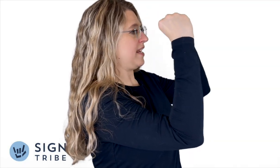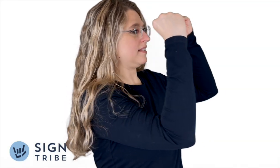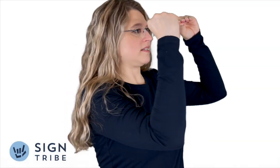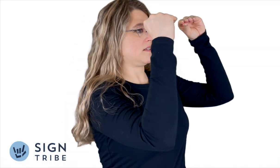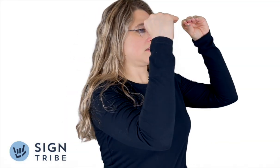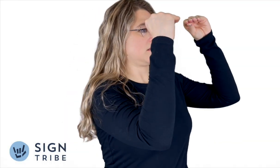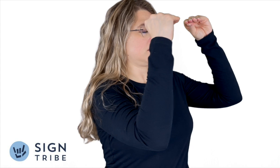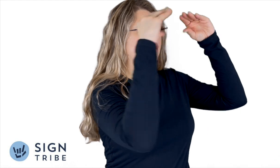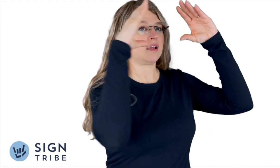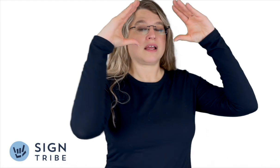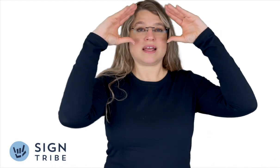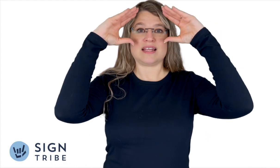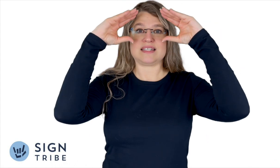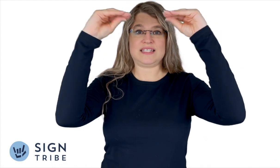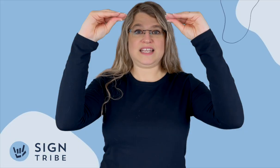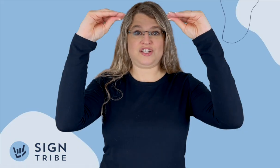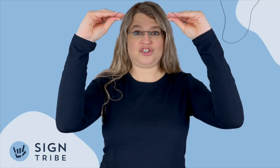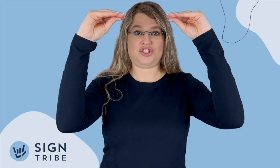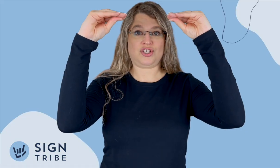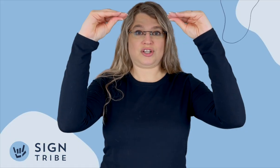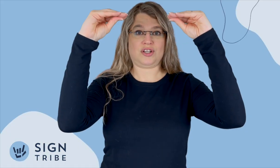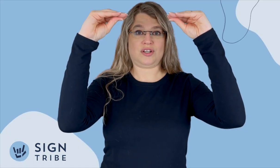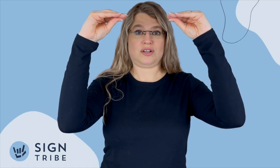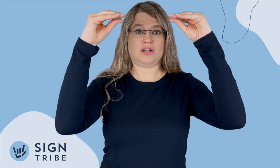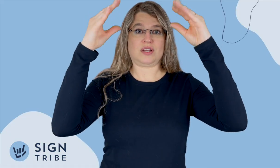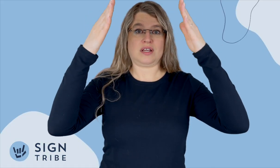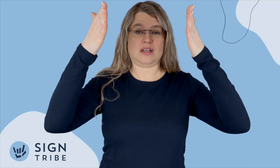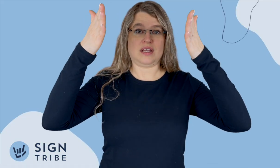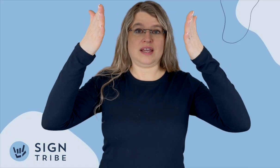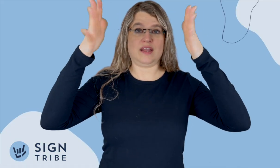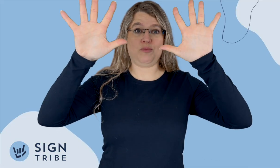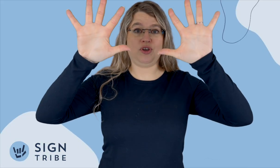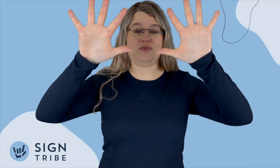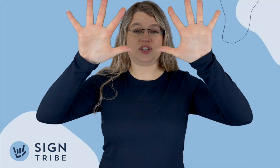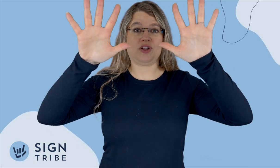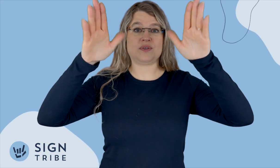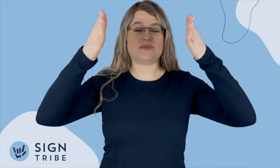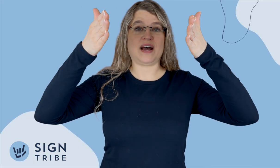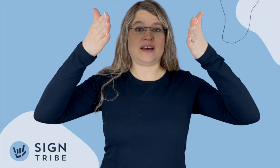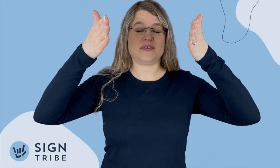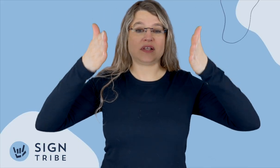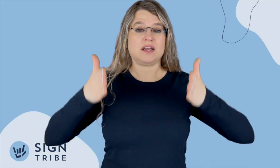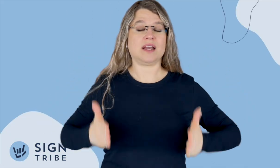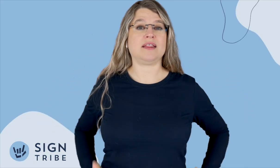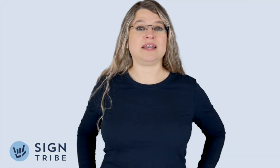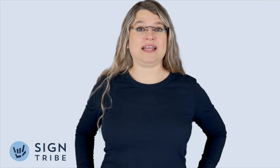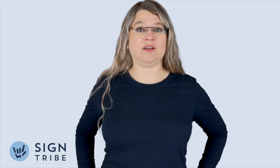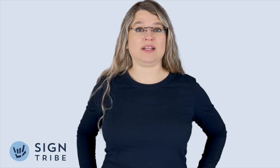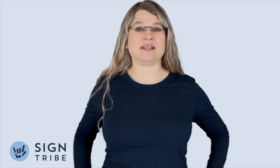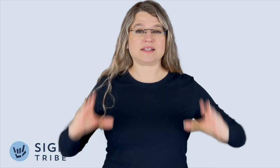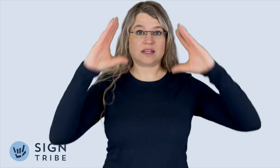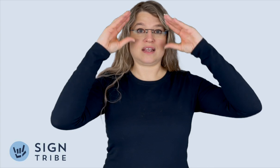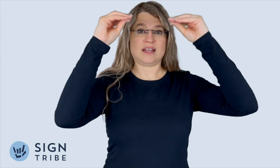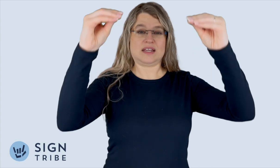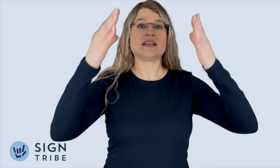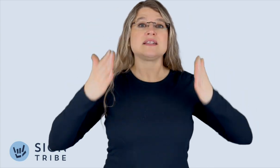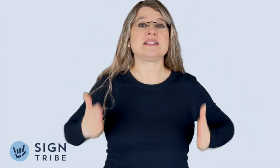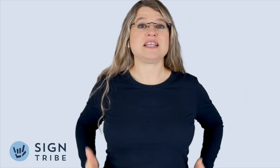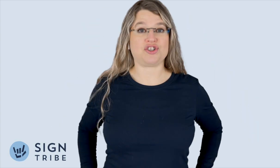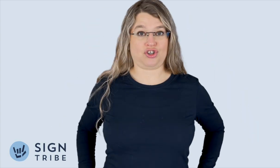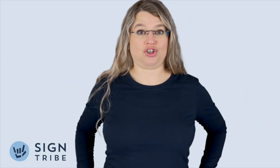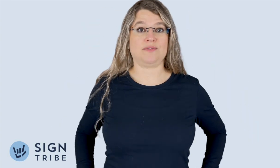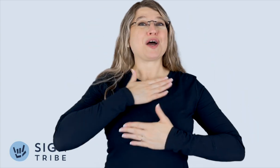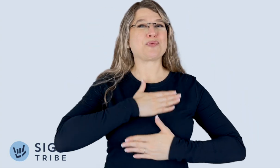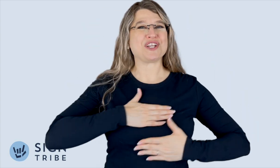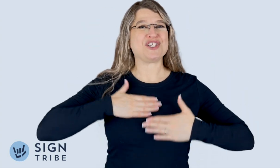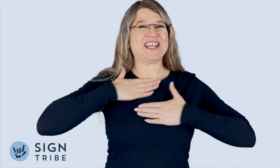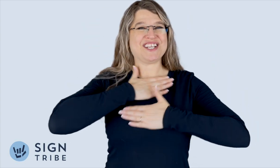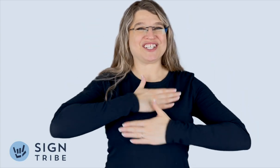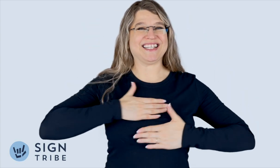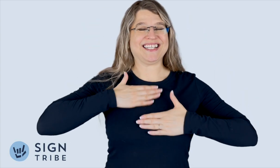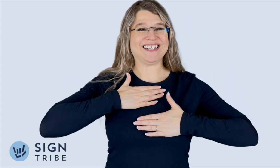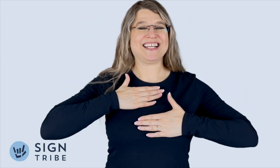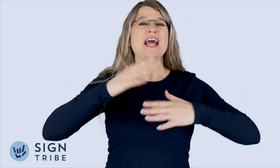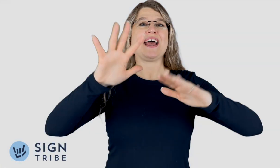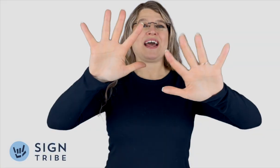hands. Teach. And then move to closed fives, and then down like this. Teacher. Appreciation. Have